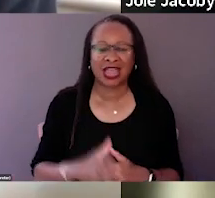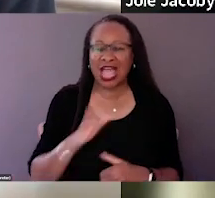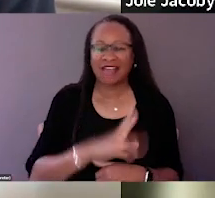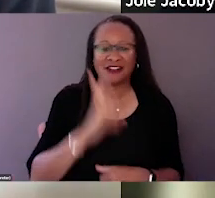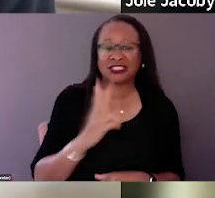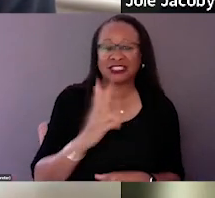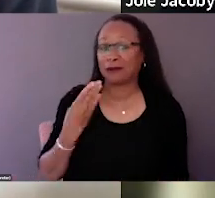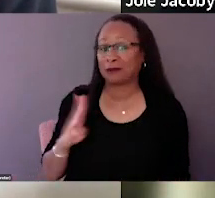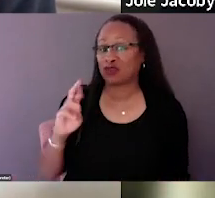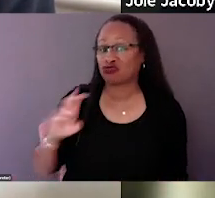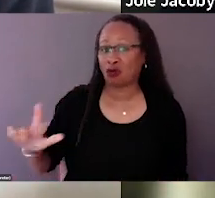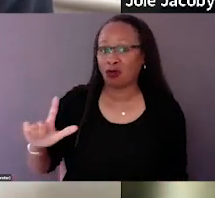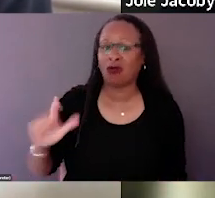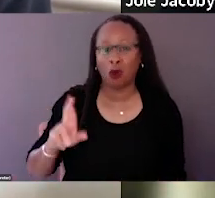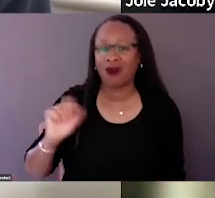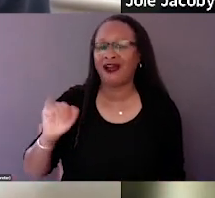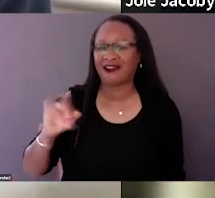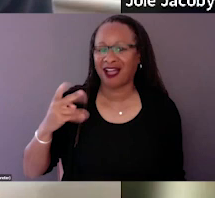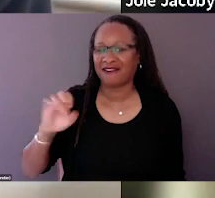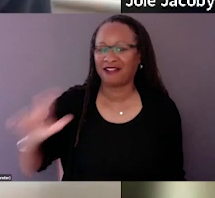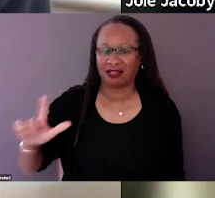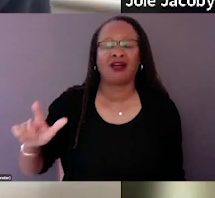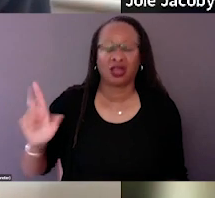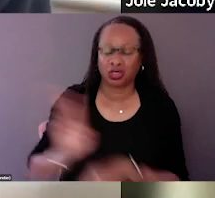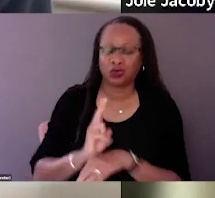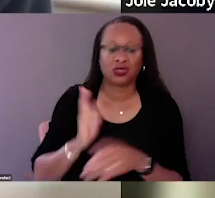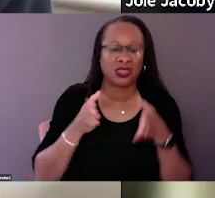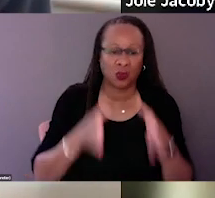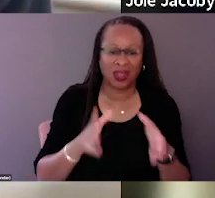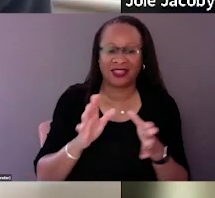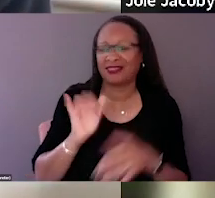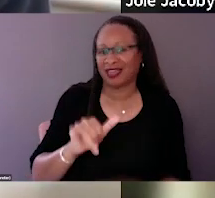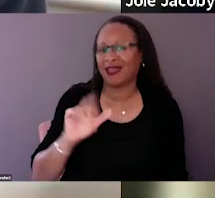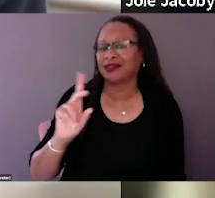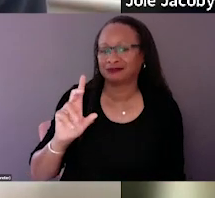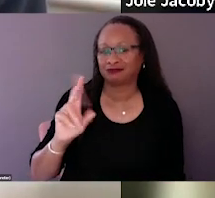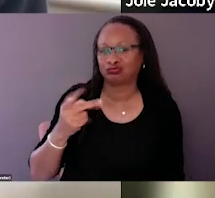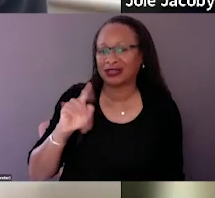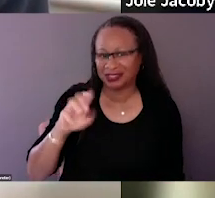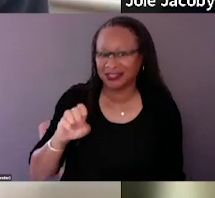ever used in the way that Prentice did in this doc, and it's really innovative.